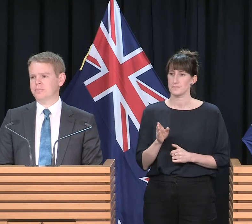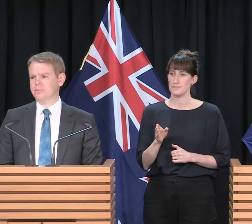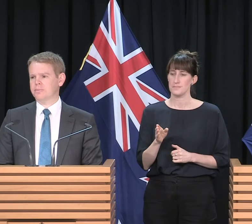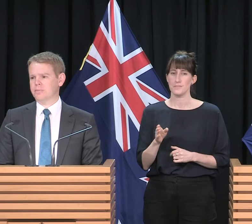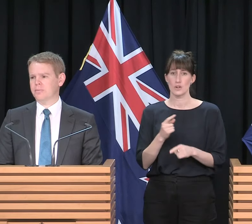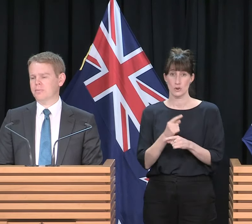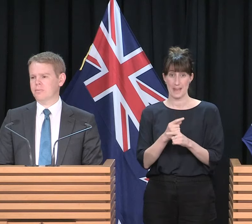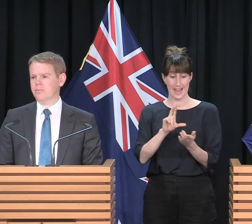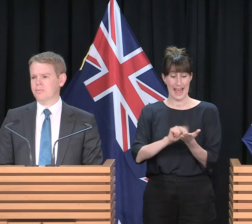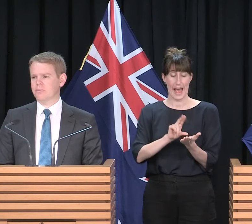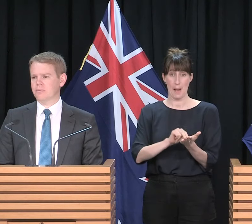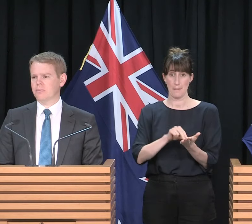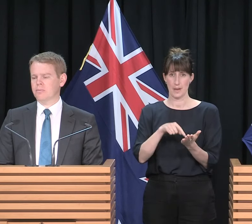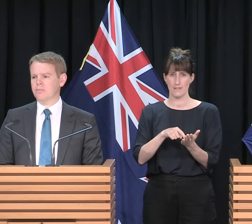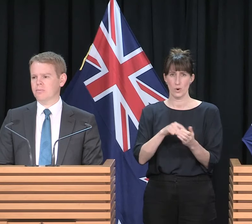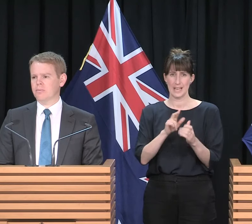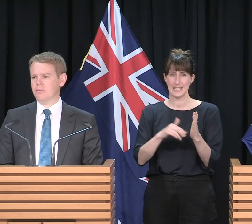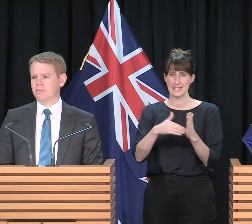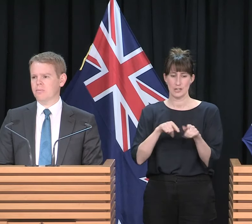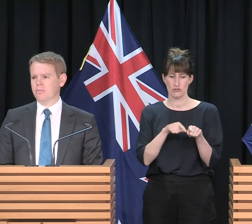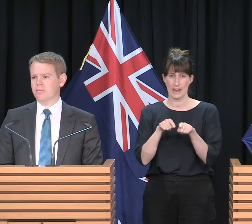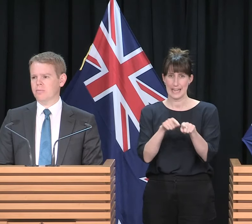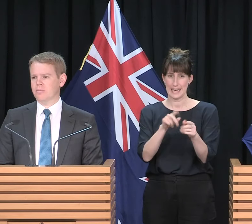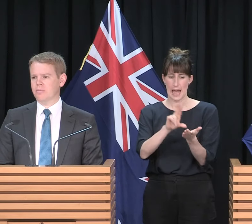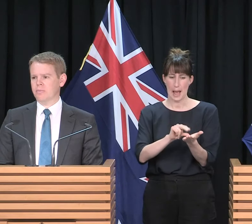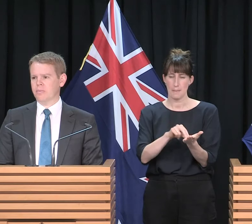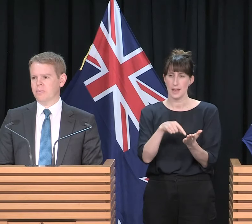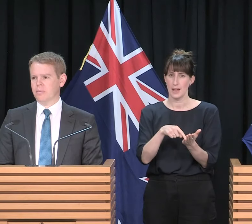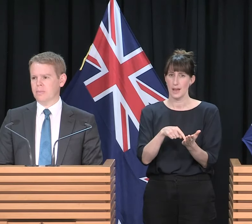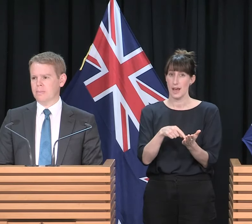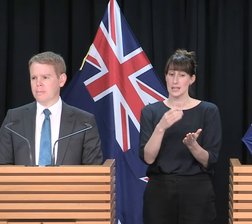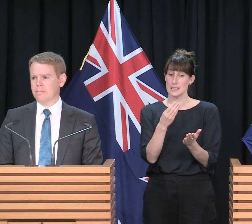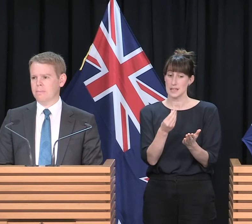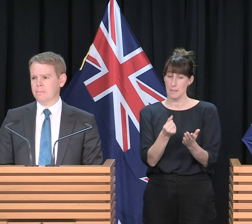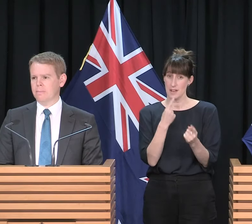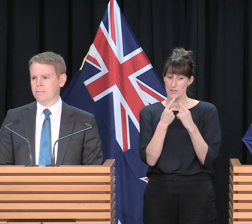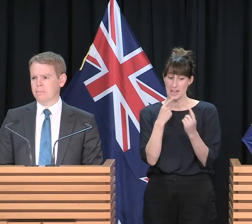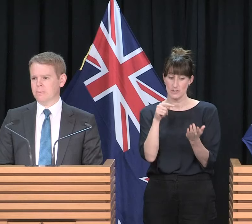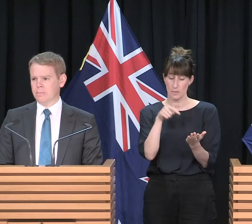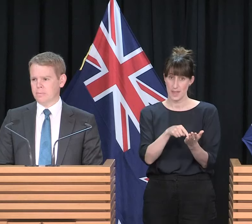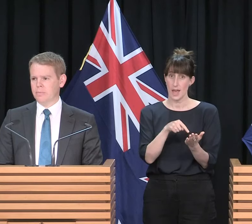I'll speak more about that in a moment, whilst statement continuing to explore other